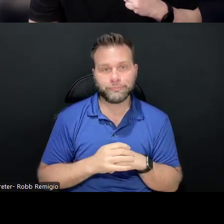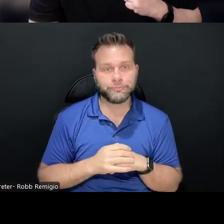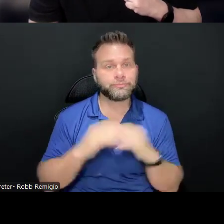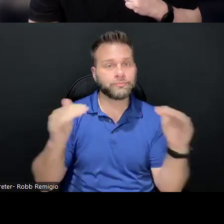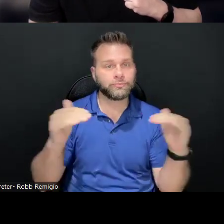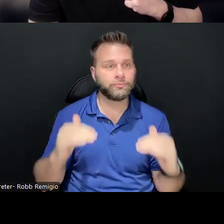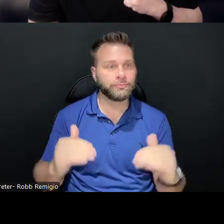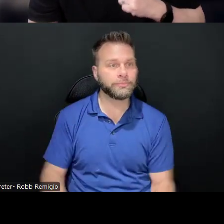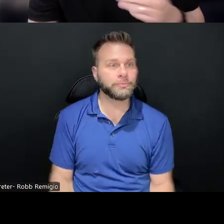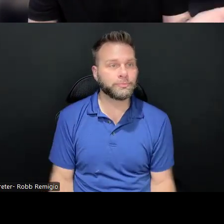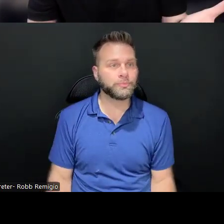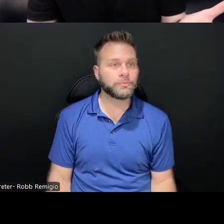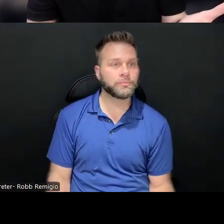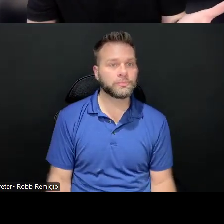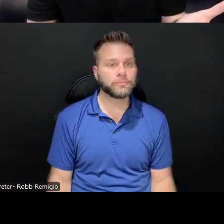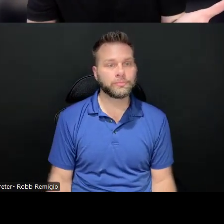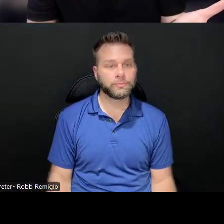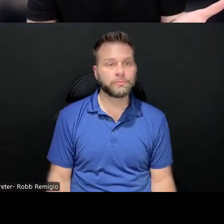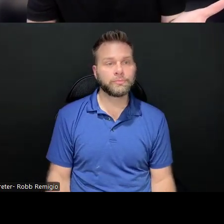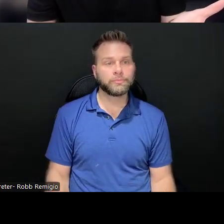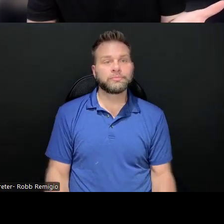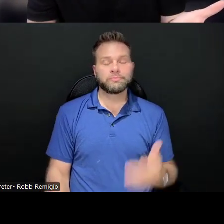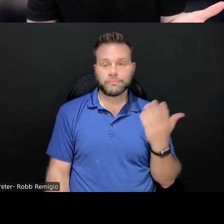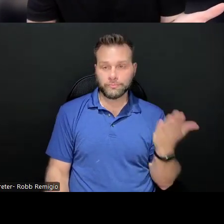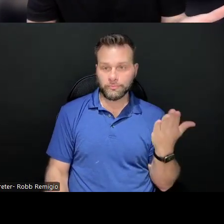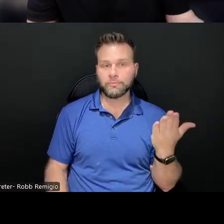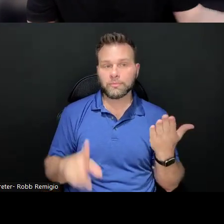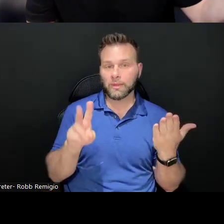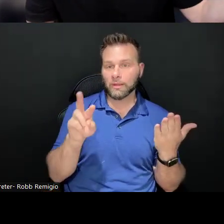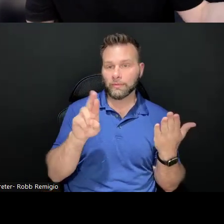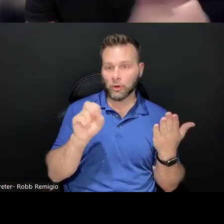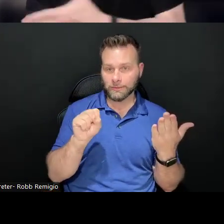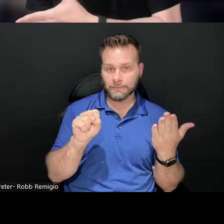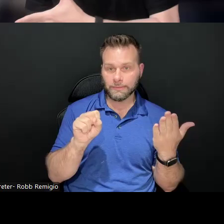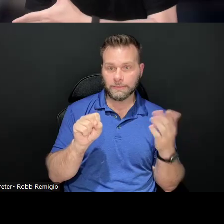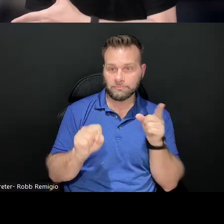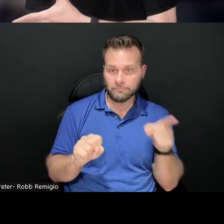Next slide, please. On the left is a picture of